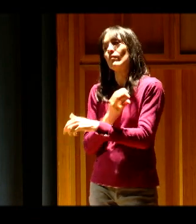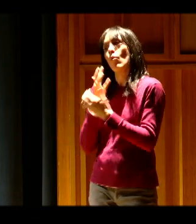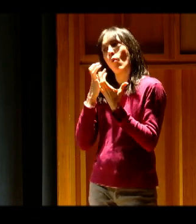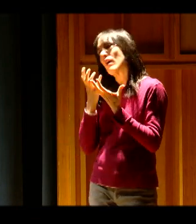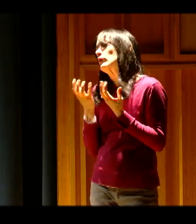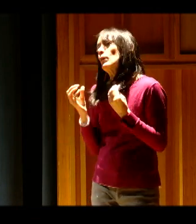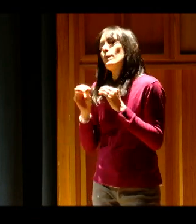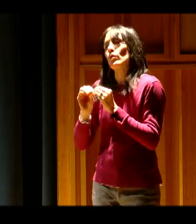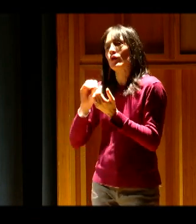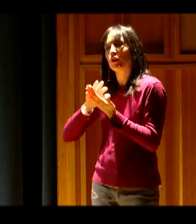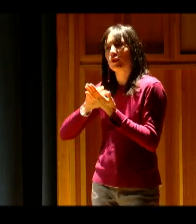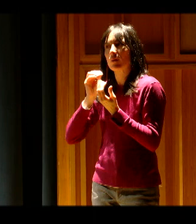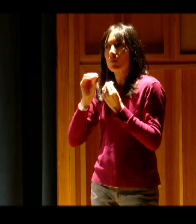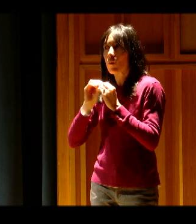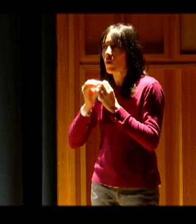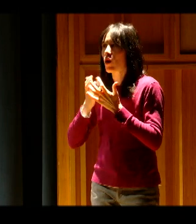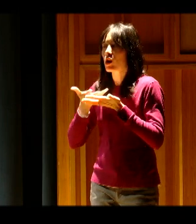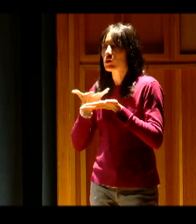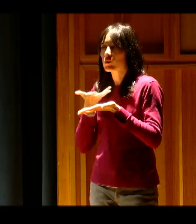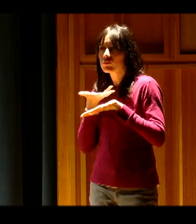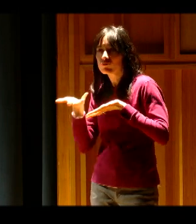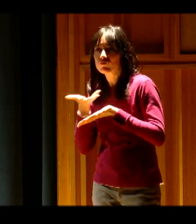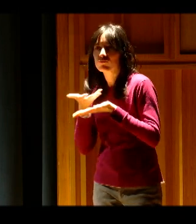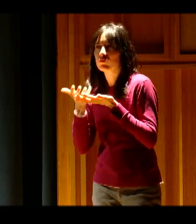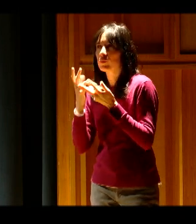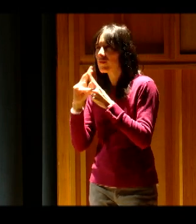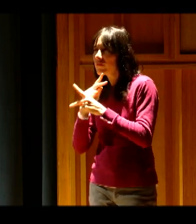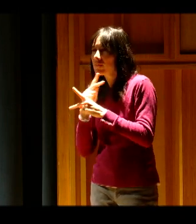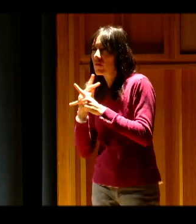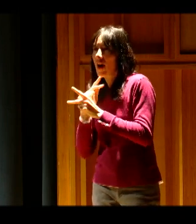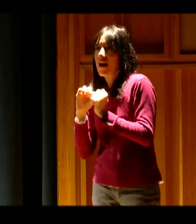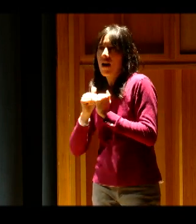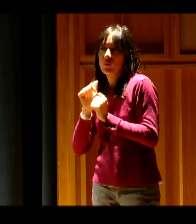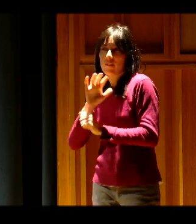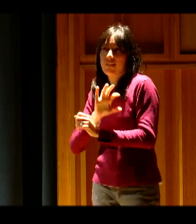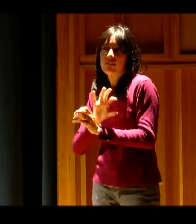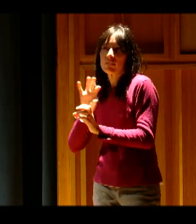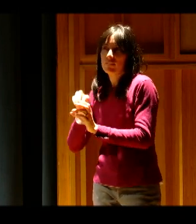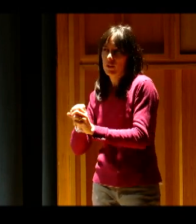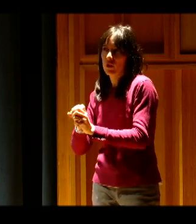learn more wanting to find ways of becoming involved and really moving forward.